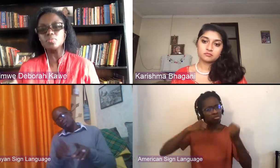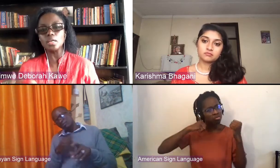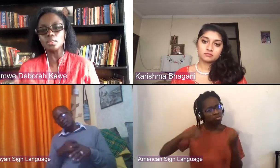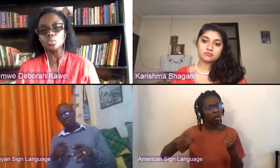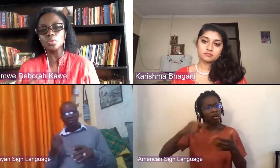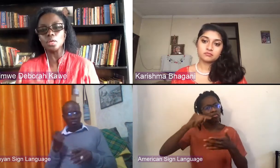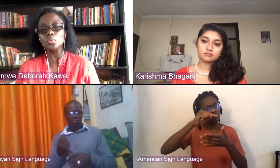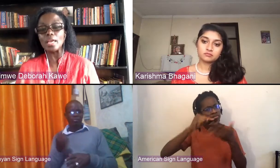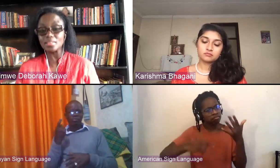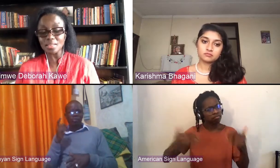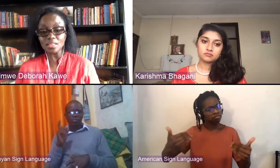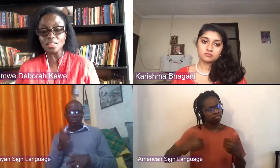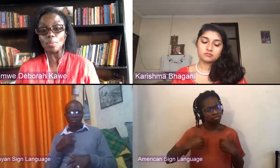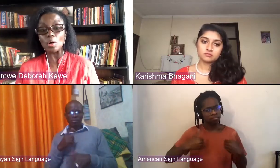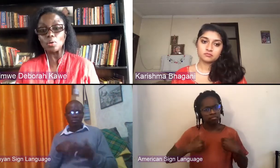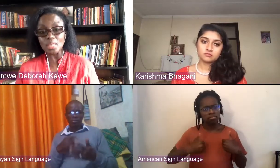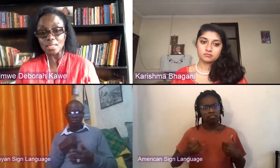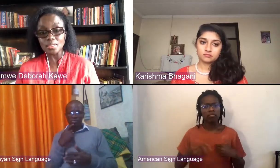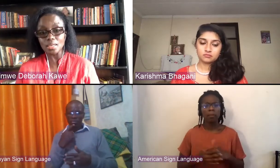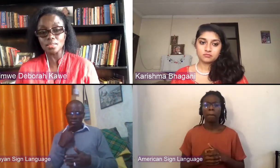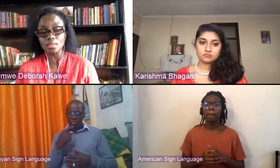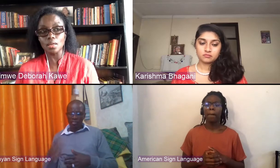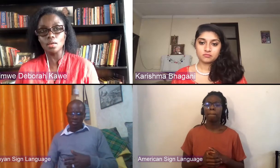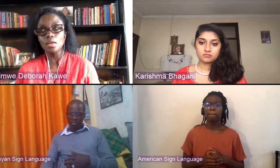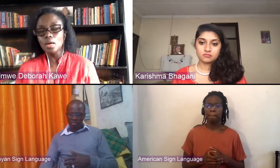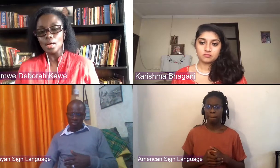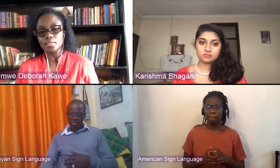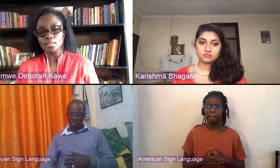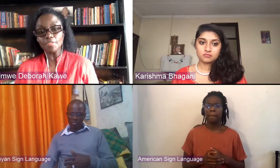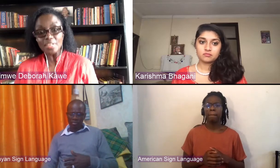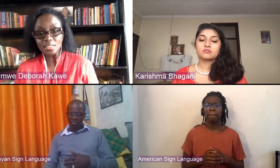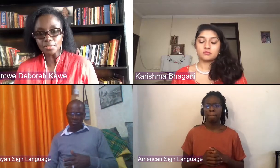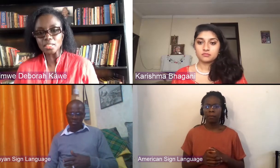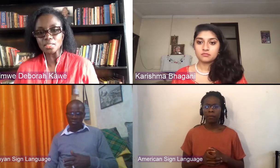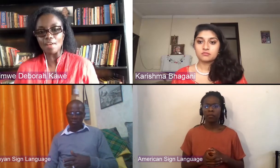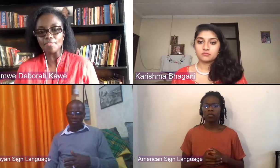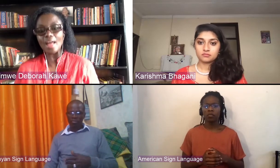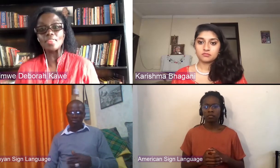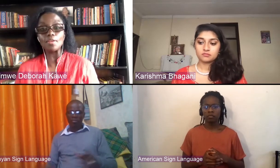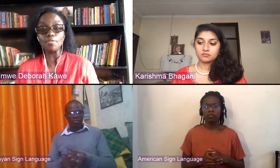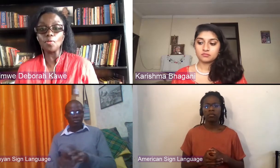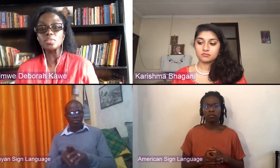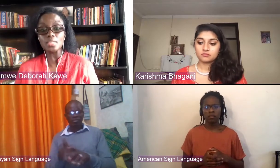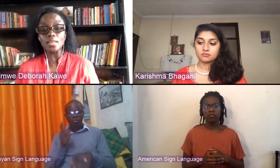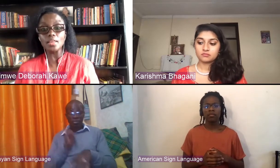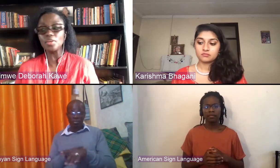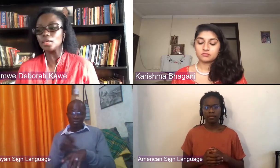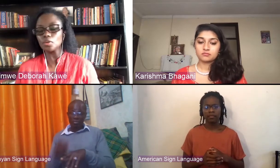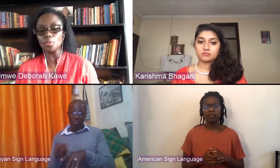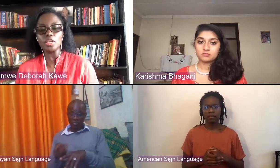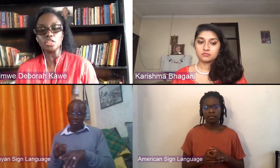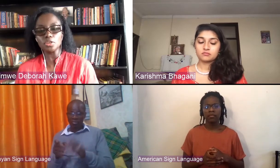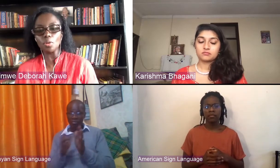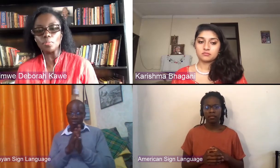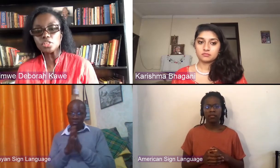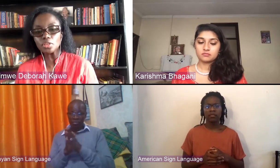that we are excited about as the festival staff. And then for say the Ugandan Communication Commission